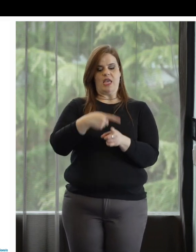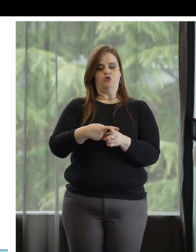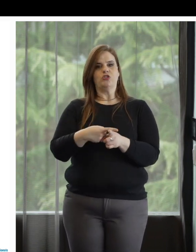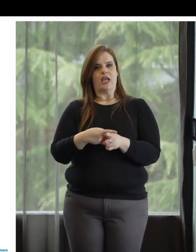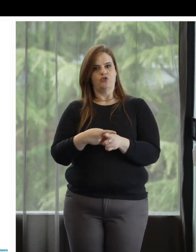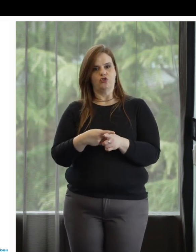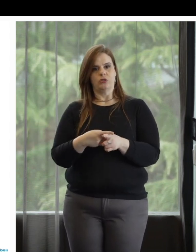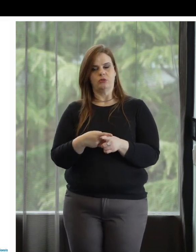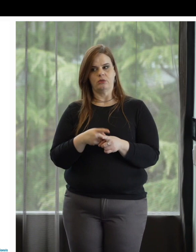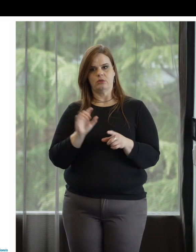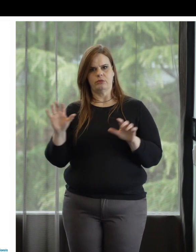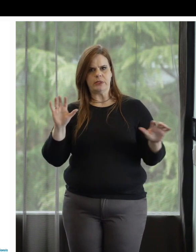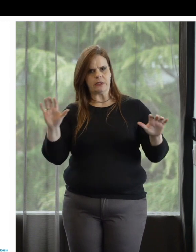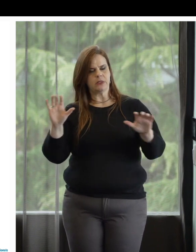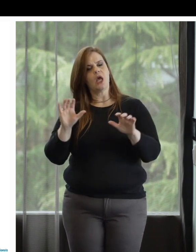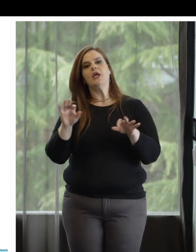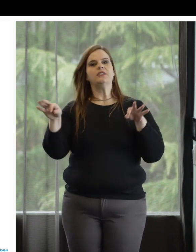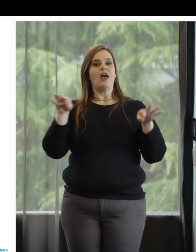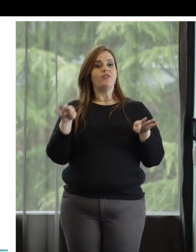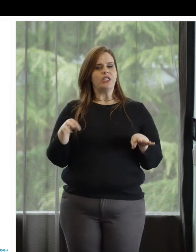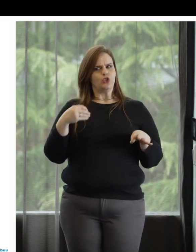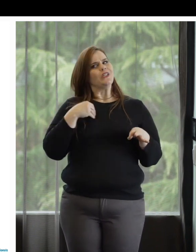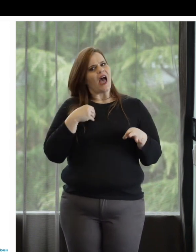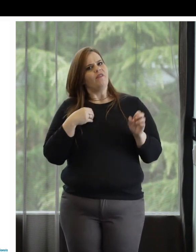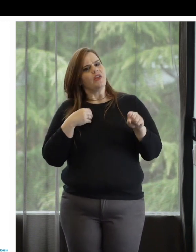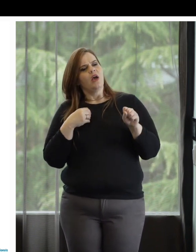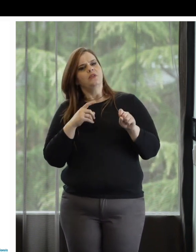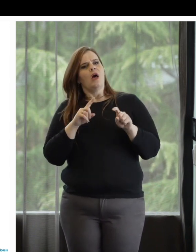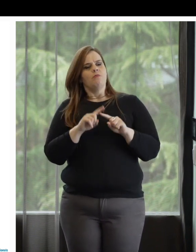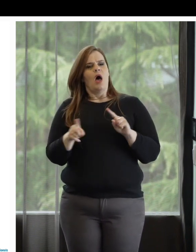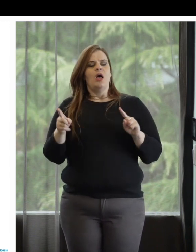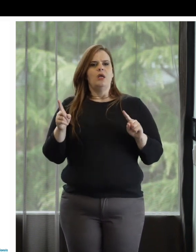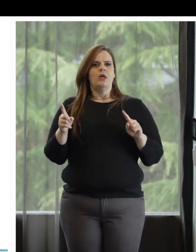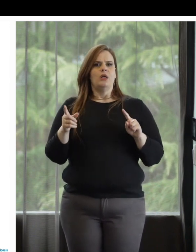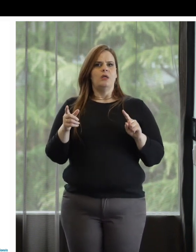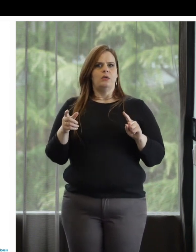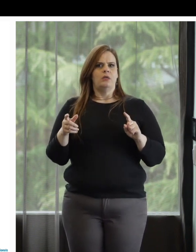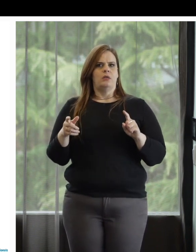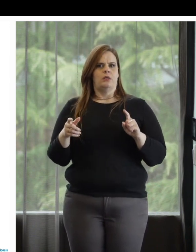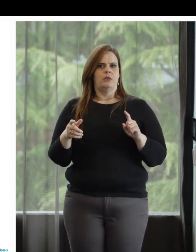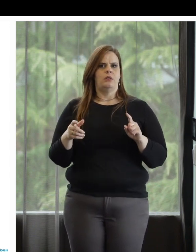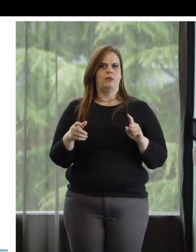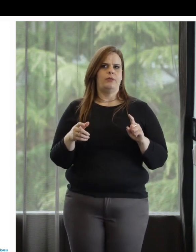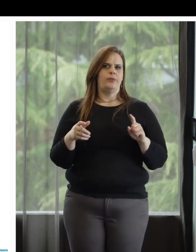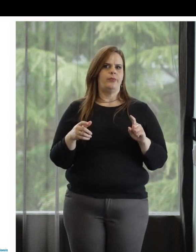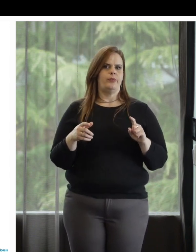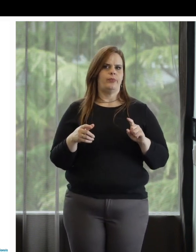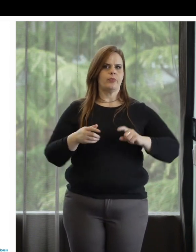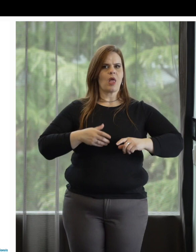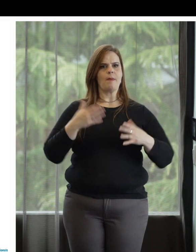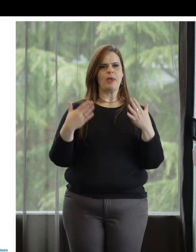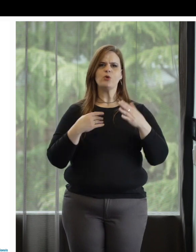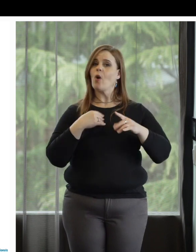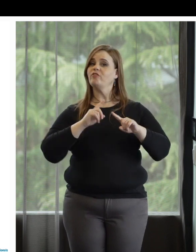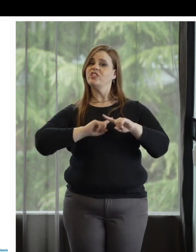the you have definitions but you might have different impedences associated with